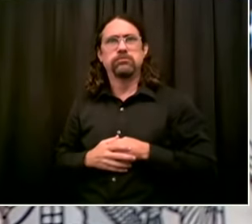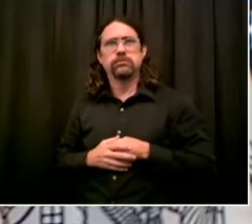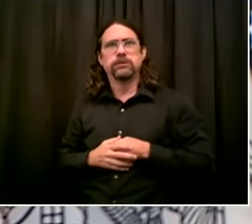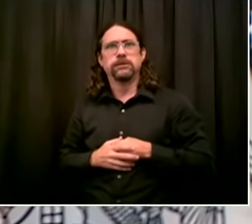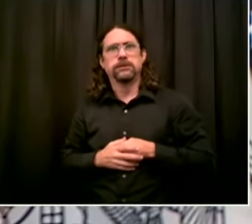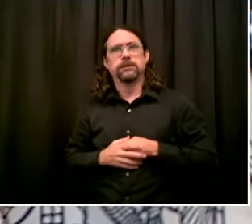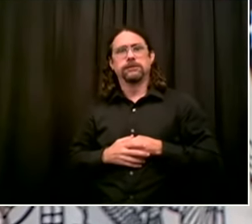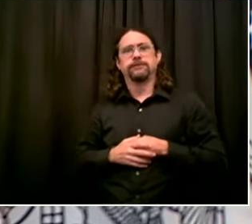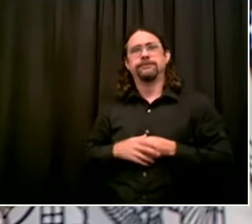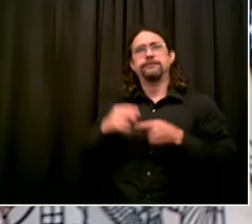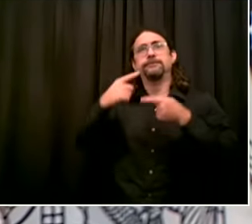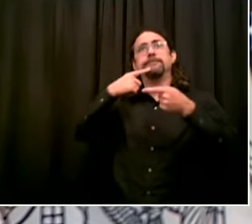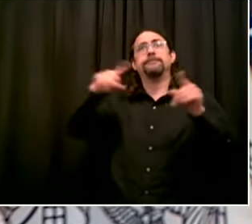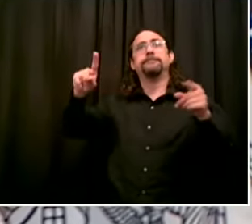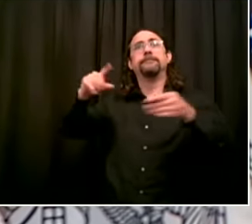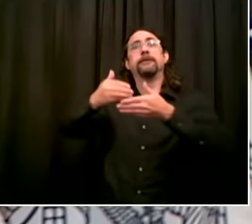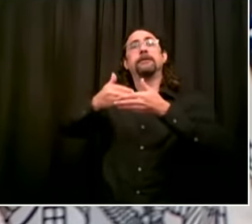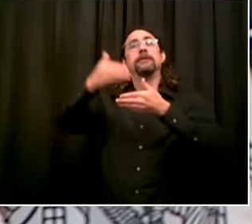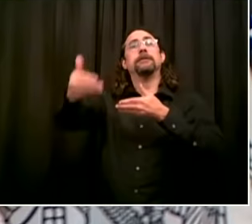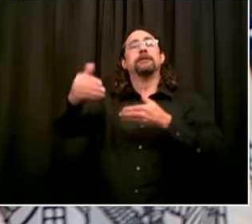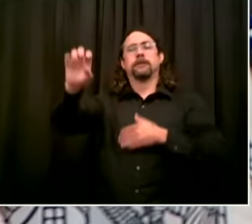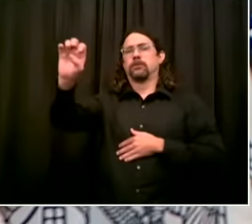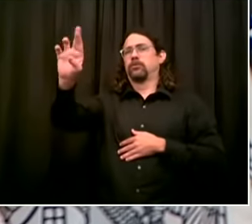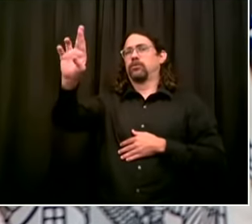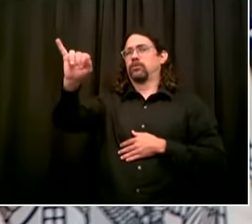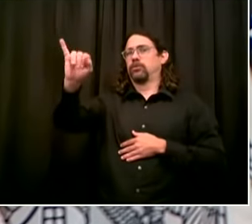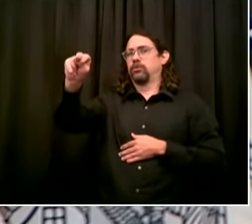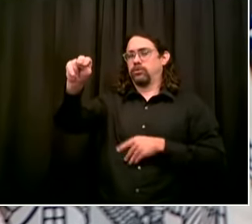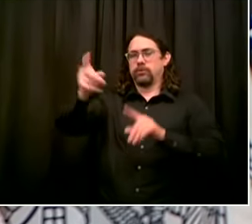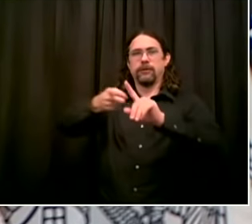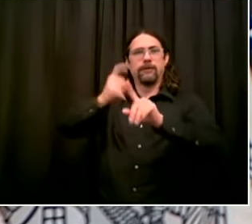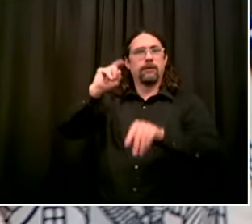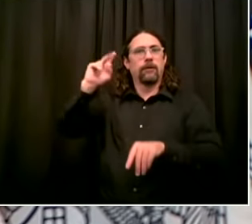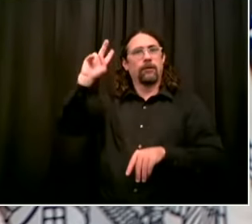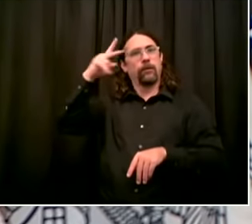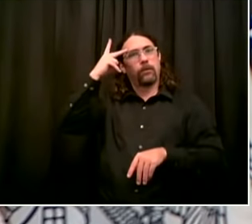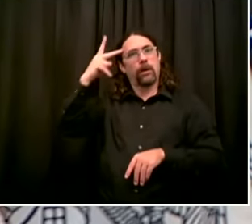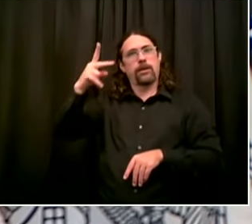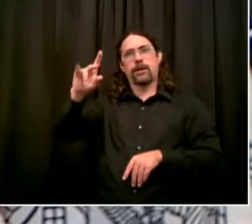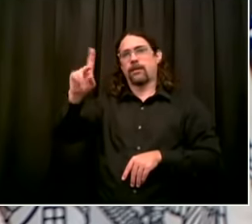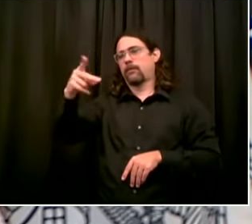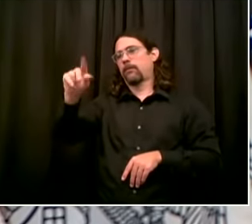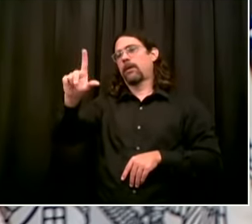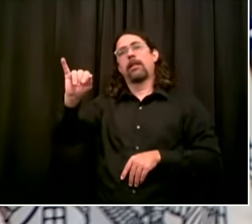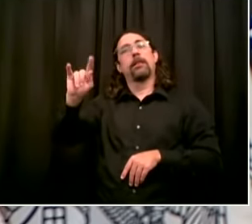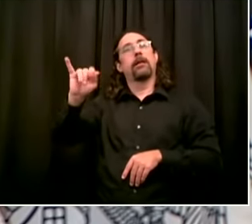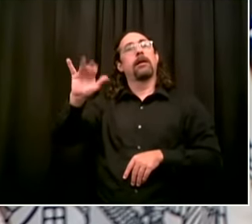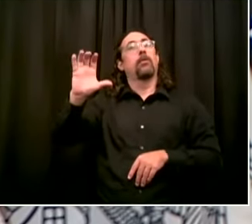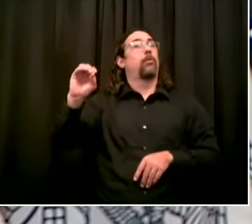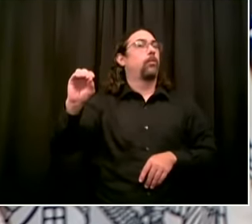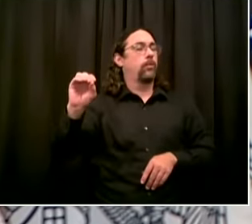SO THE DEPARTMENT IS CMMOITETD ALONG WITH HEALTH AND HOSPITALS AND THE DEPARTMENT OF SOCIAL SERVICES AS THE